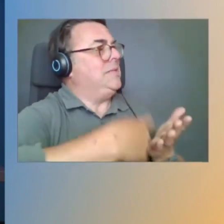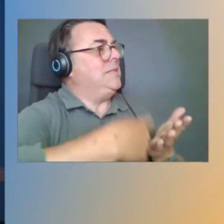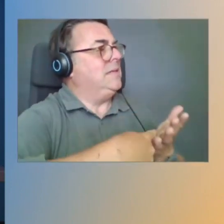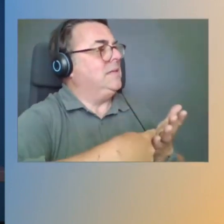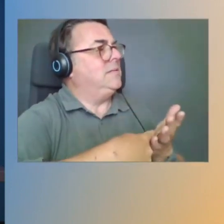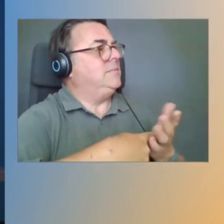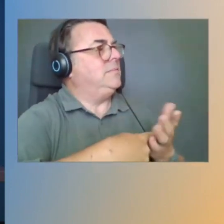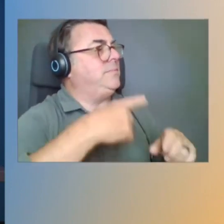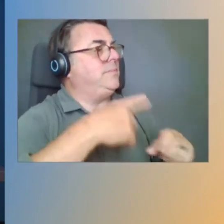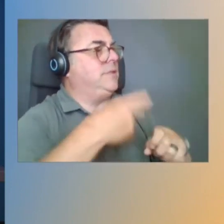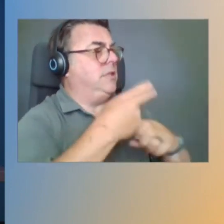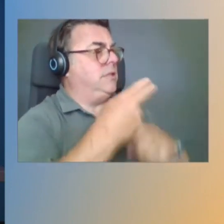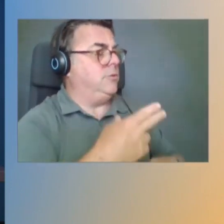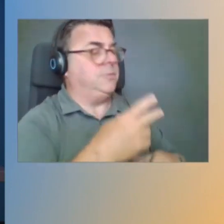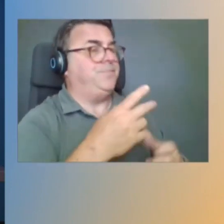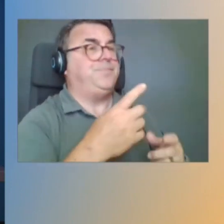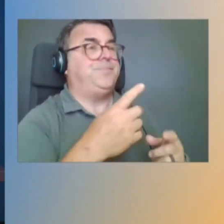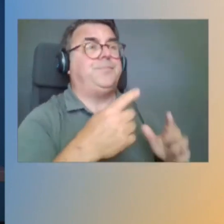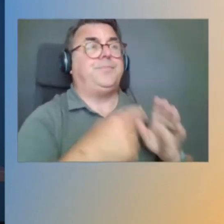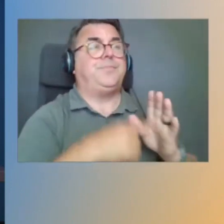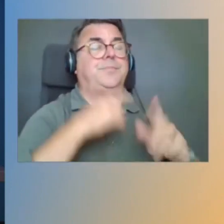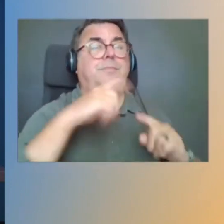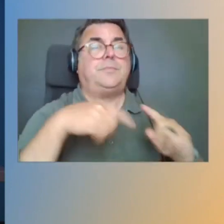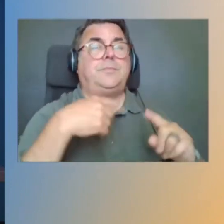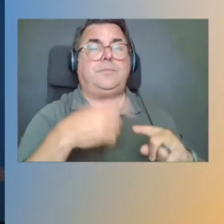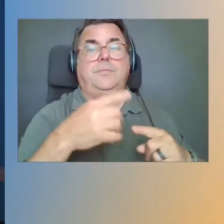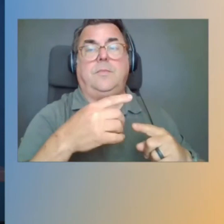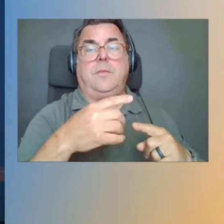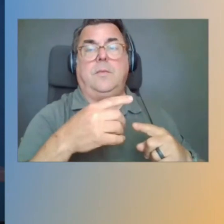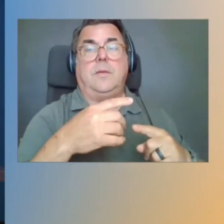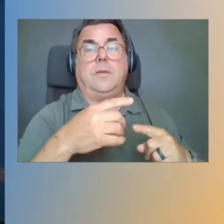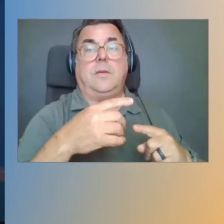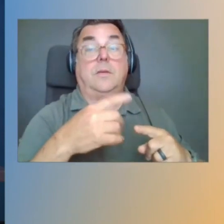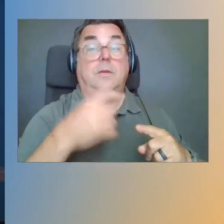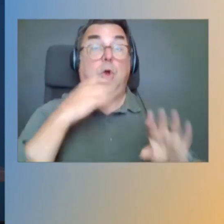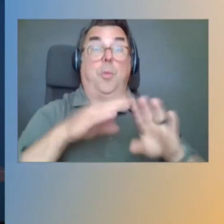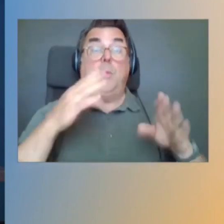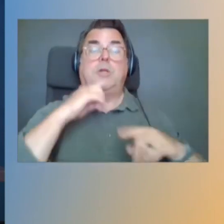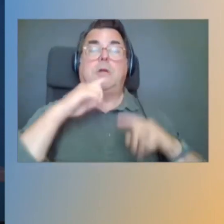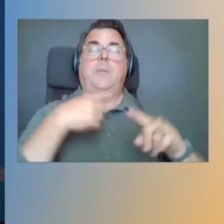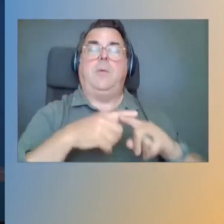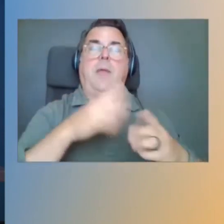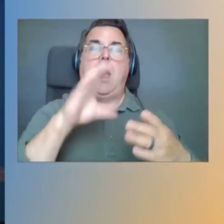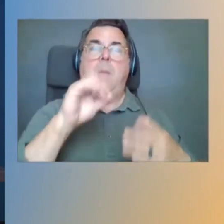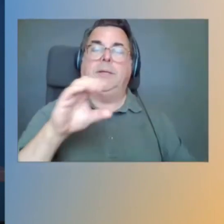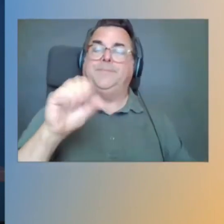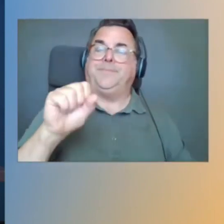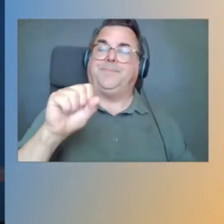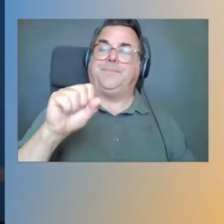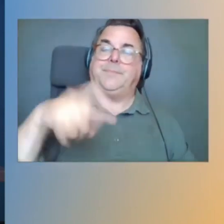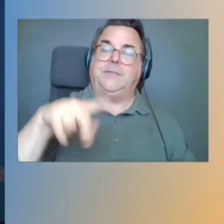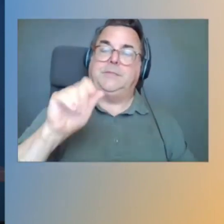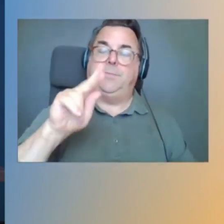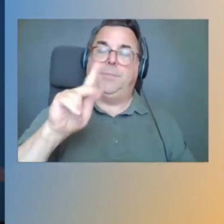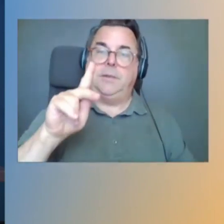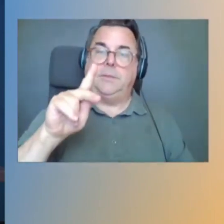We talked about, you know, the lead in here to our segment was on Splunk, but I think an equally important customer and partner that we talked quite a bit